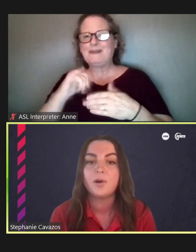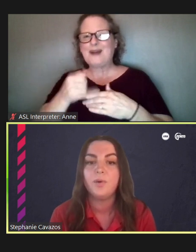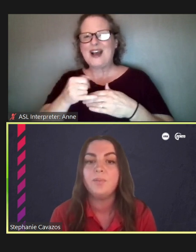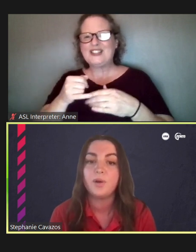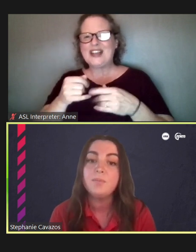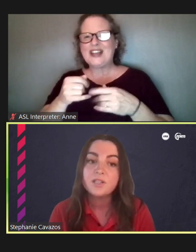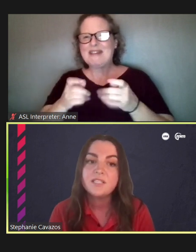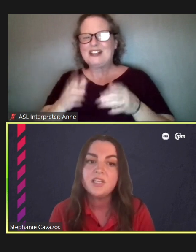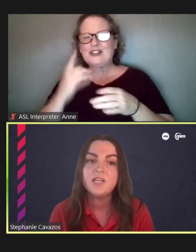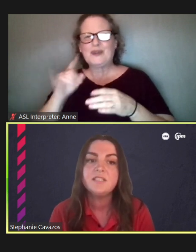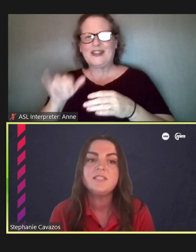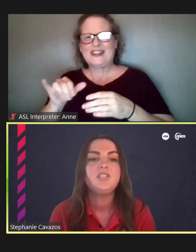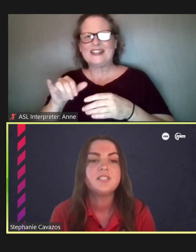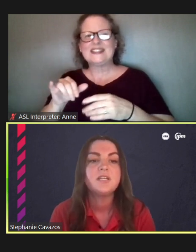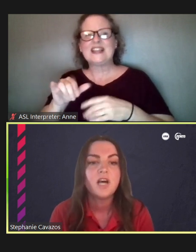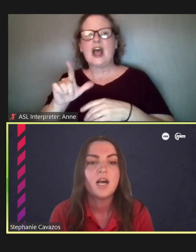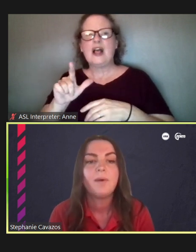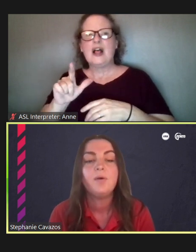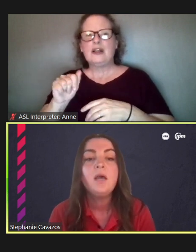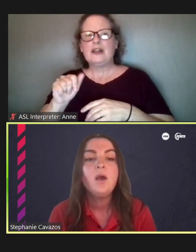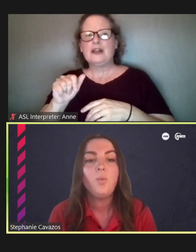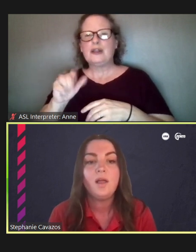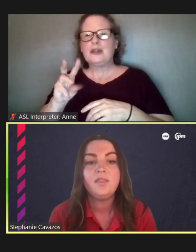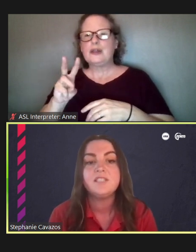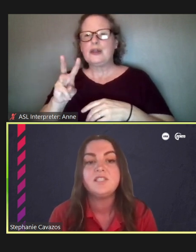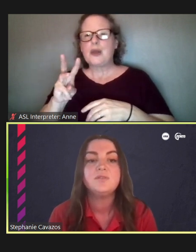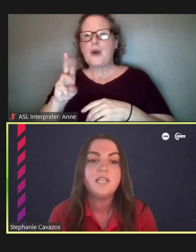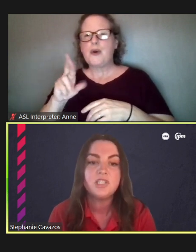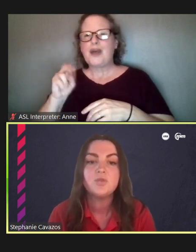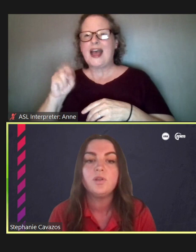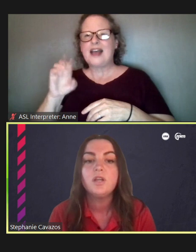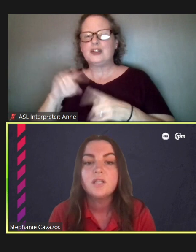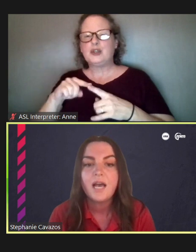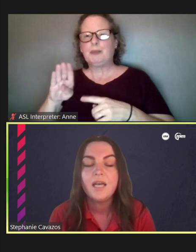Berwyn and Bryn Mawr stations, and she's going to talk about what these new stations will look like,